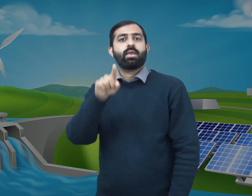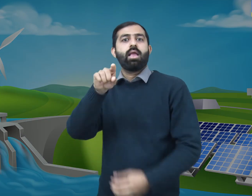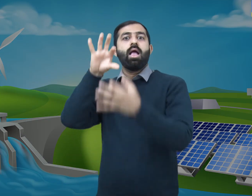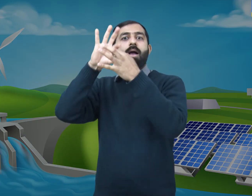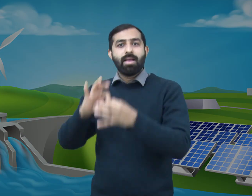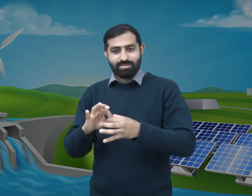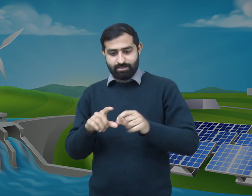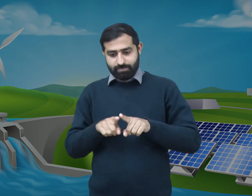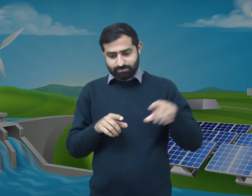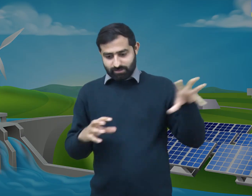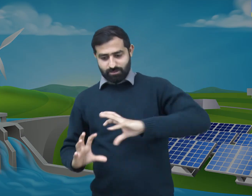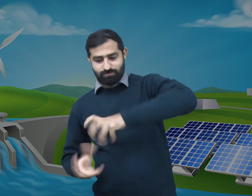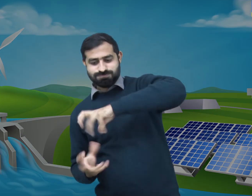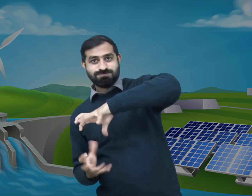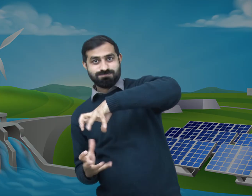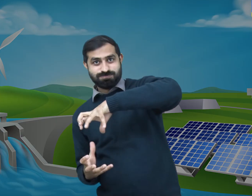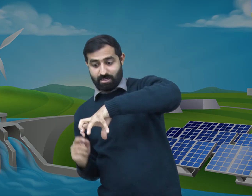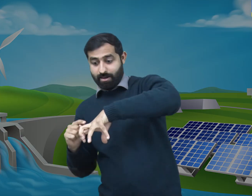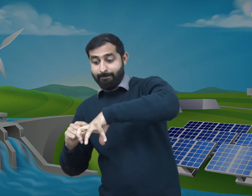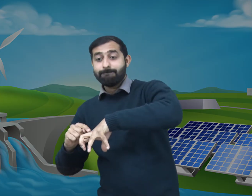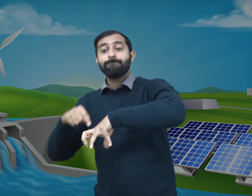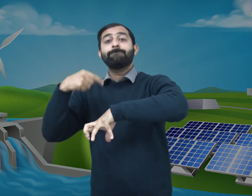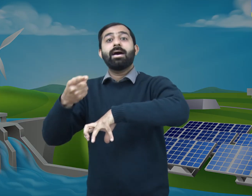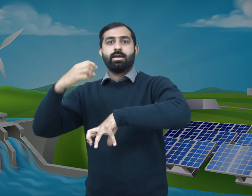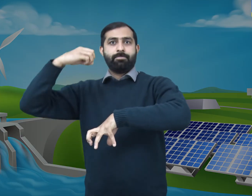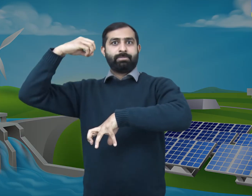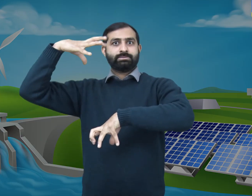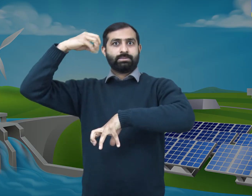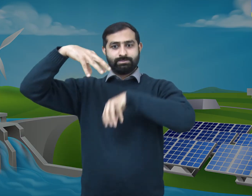The mechanical energy created by moving water spins rotors on a turbine.